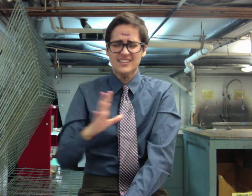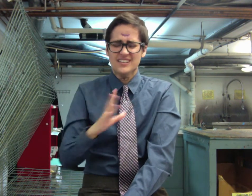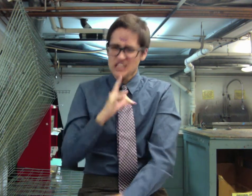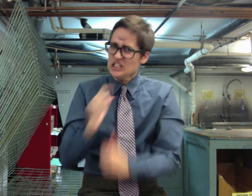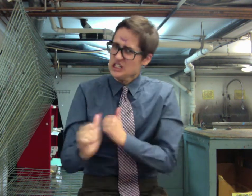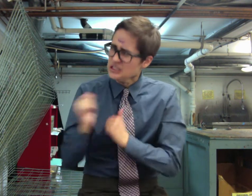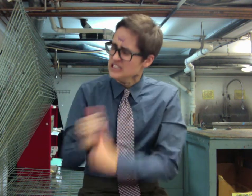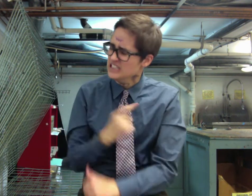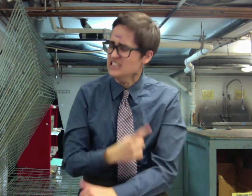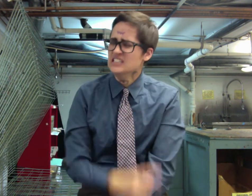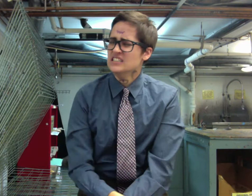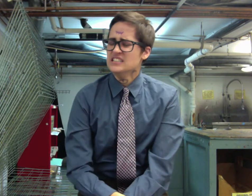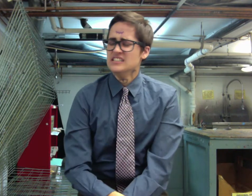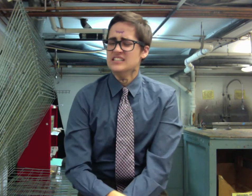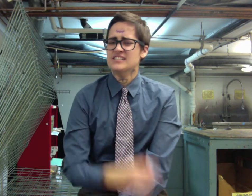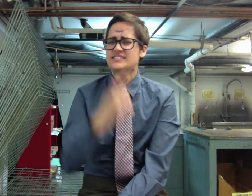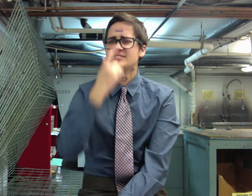Dangerously so.